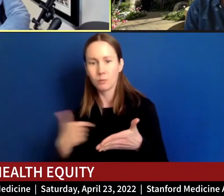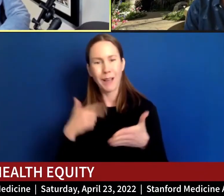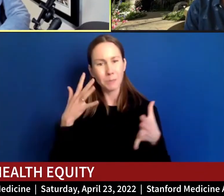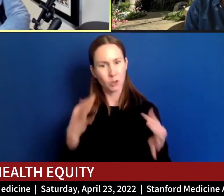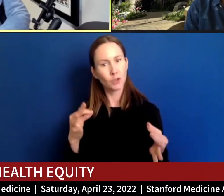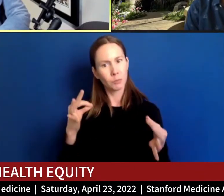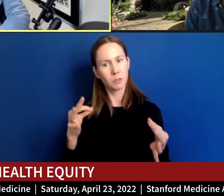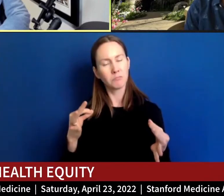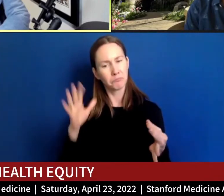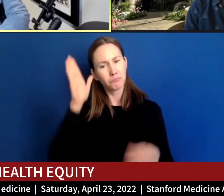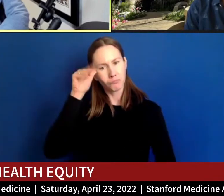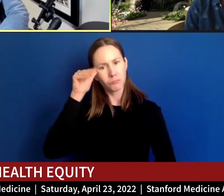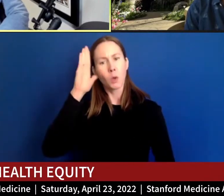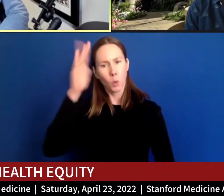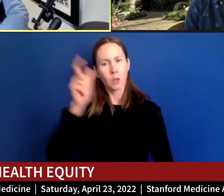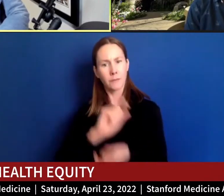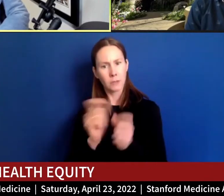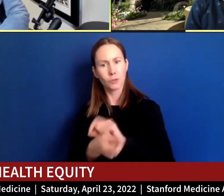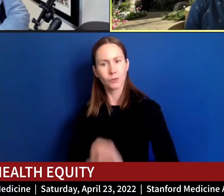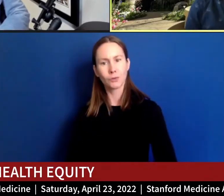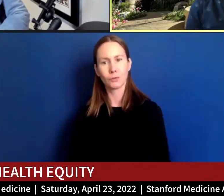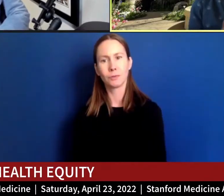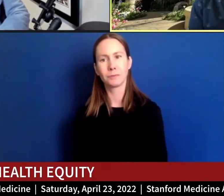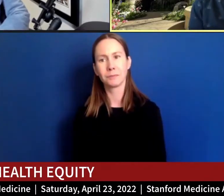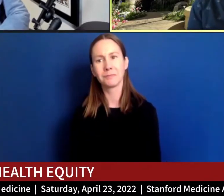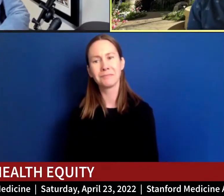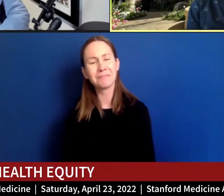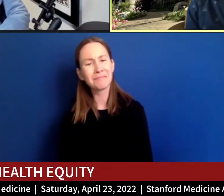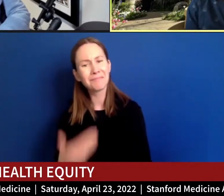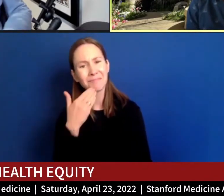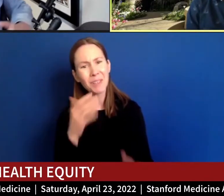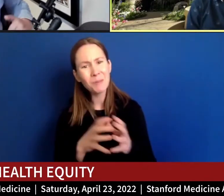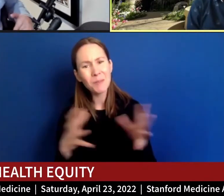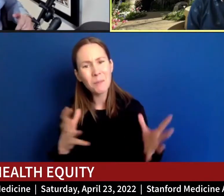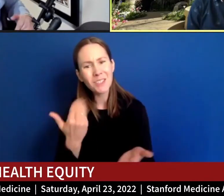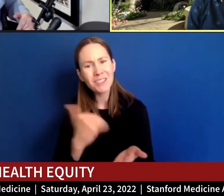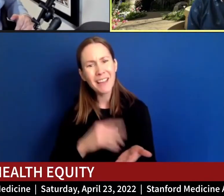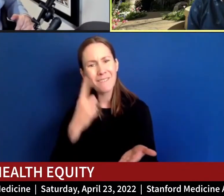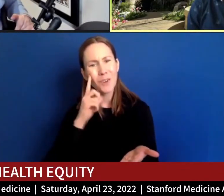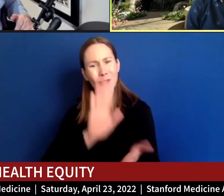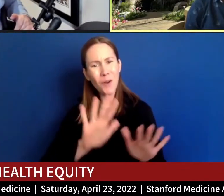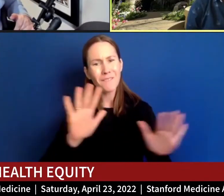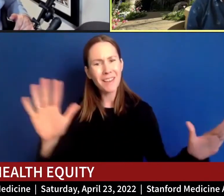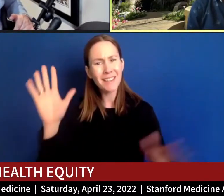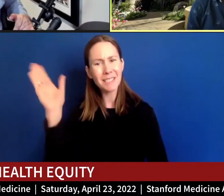Fantastic. Thank you so much again for that fantastic presentation and discussion,